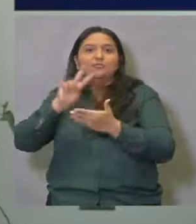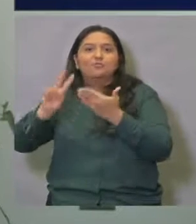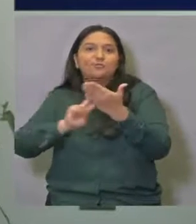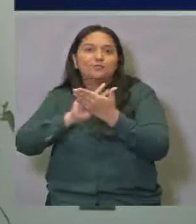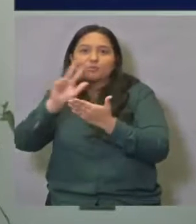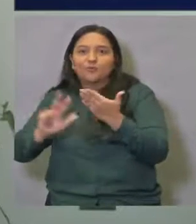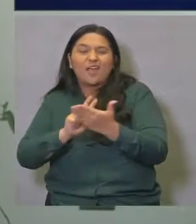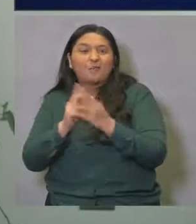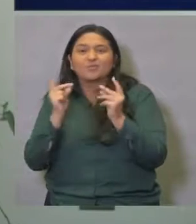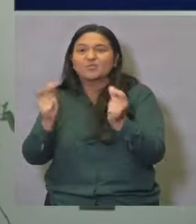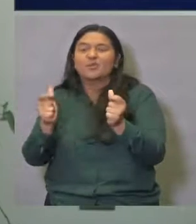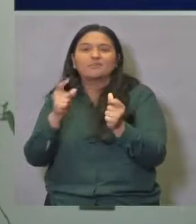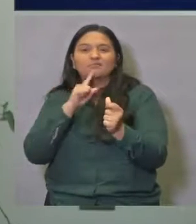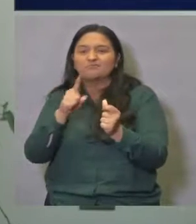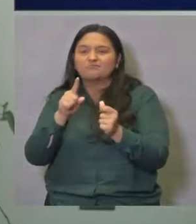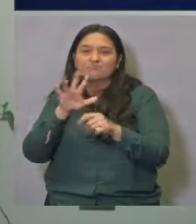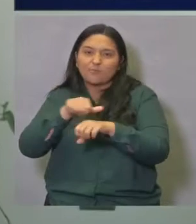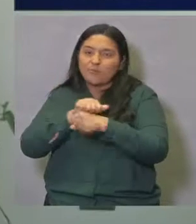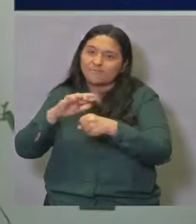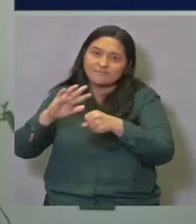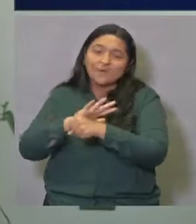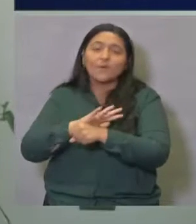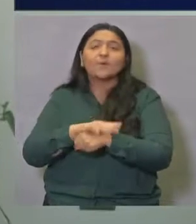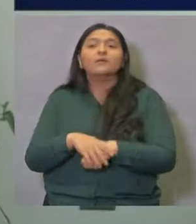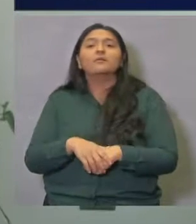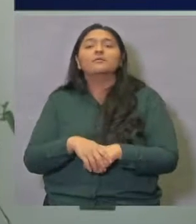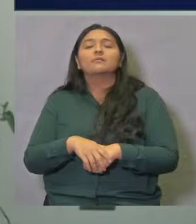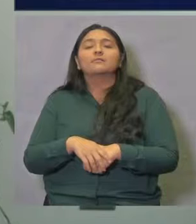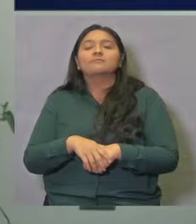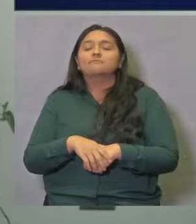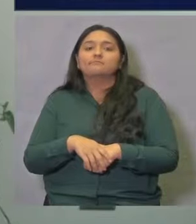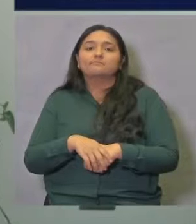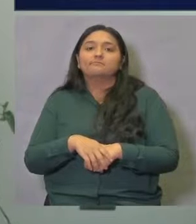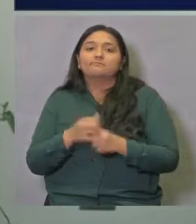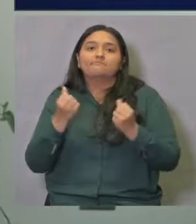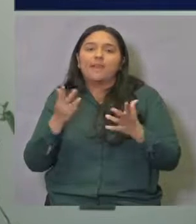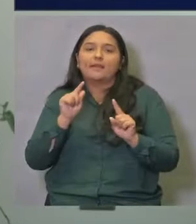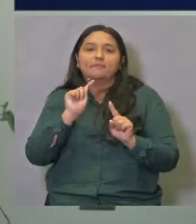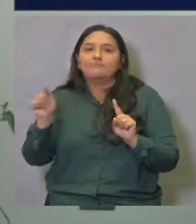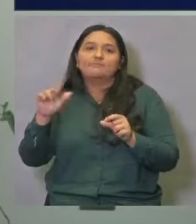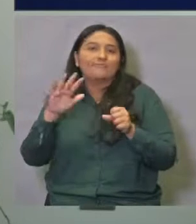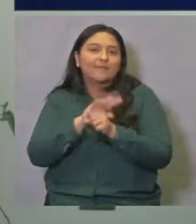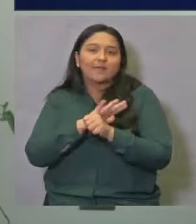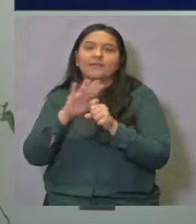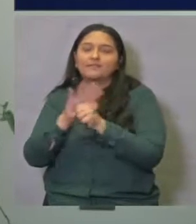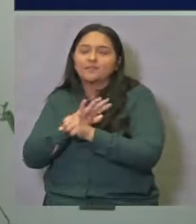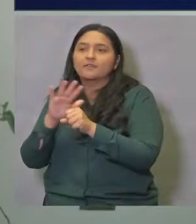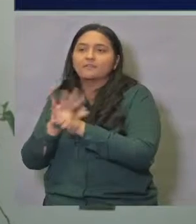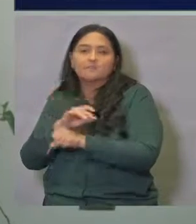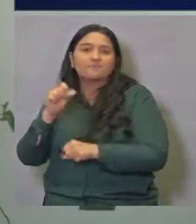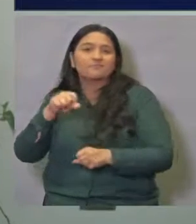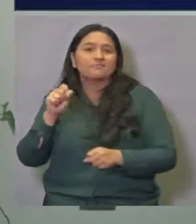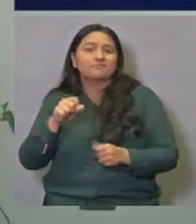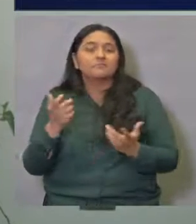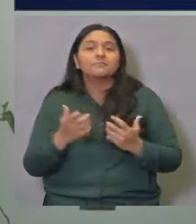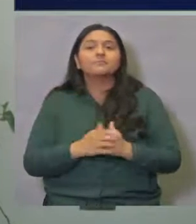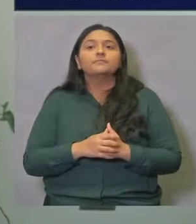BEING RELEASED. WE DON'T HAVE ANY PLACES WHERE